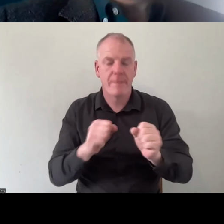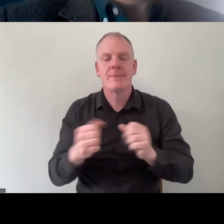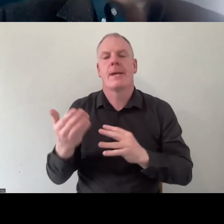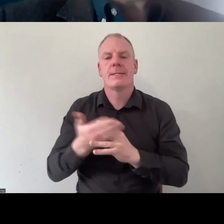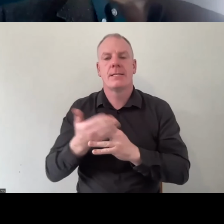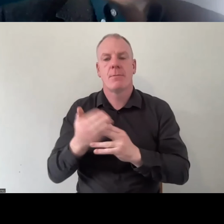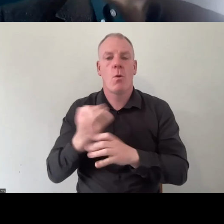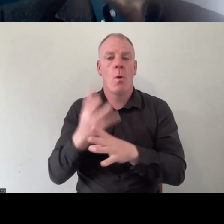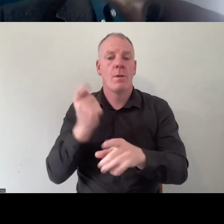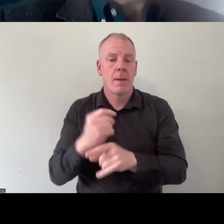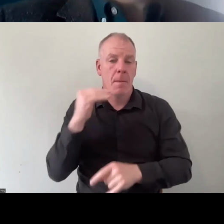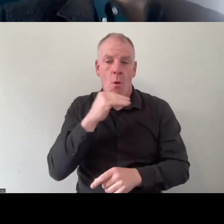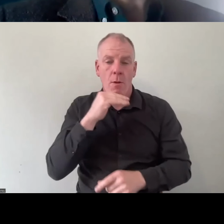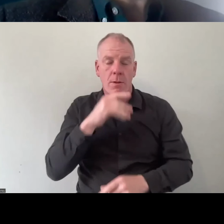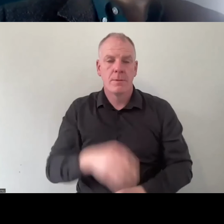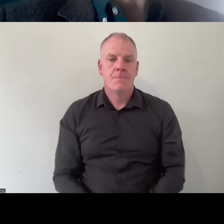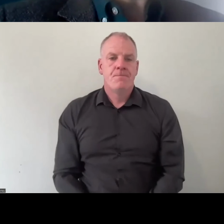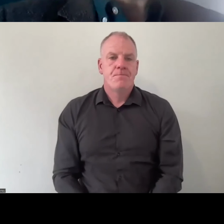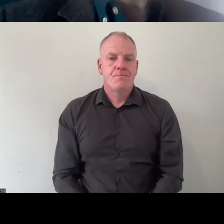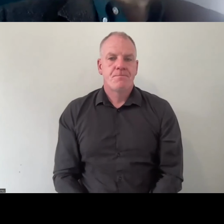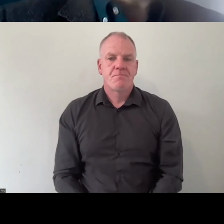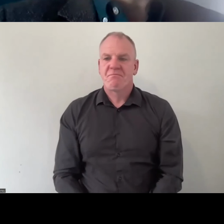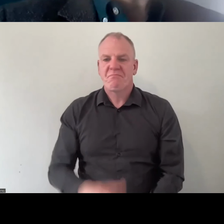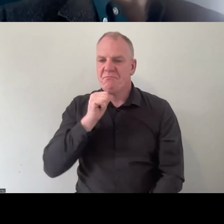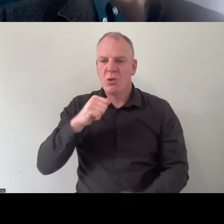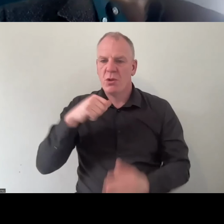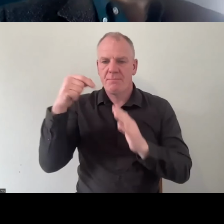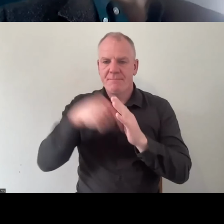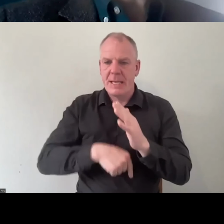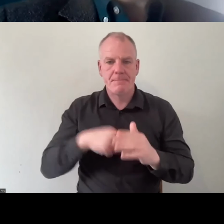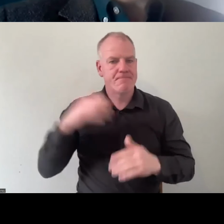very important. So, I won't dwell too long on this slide,